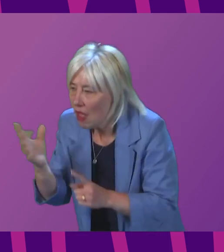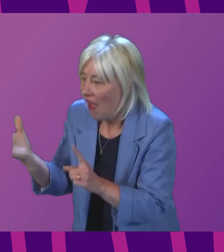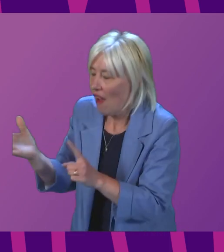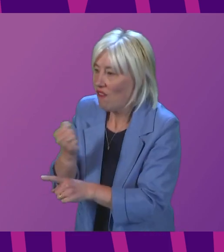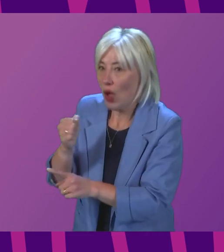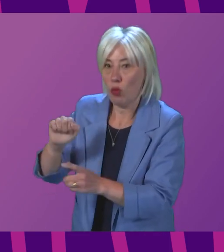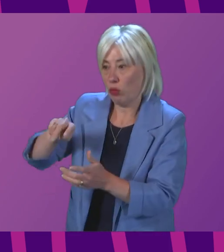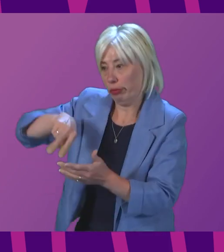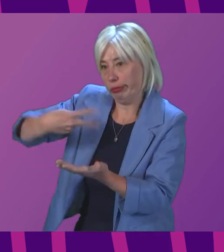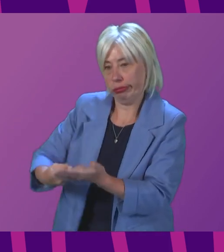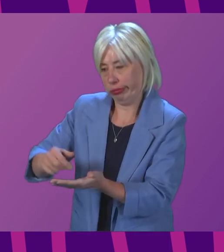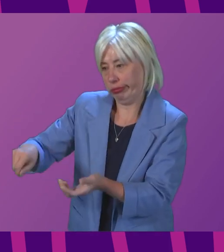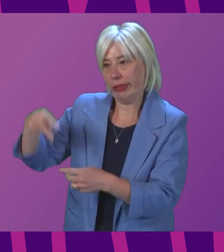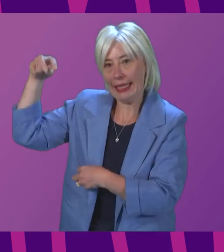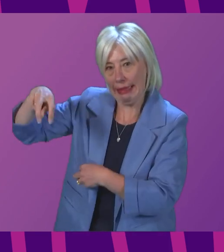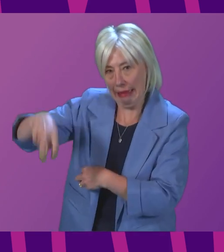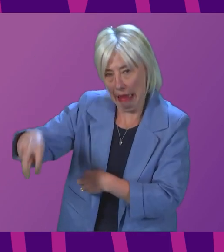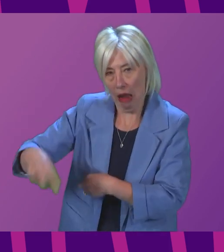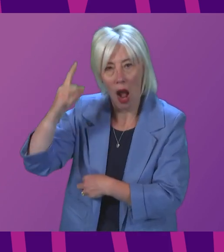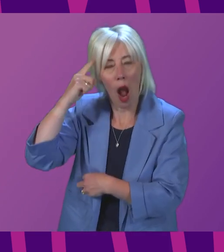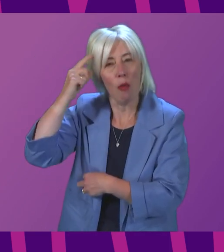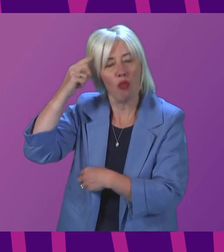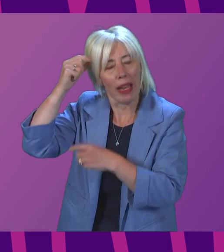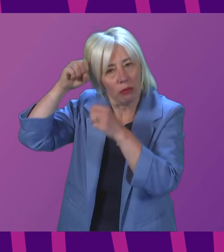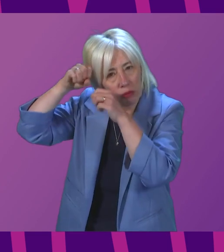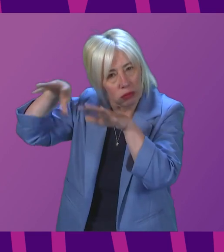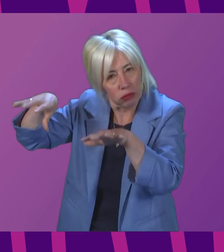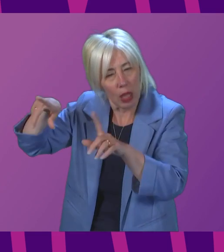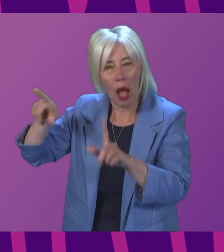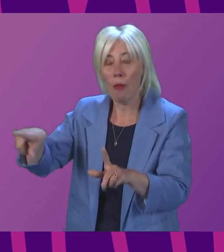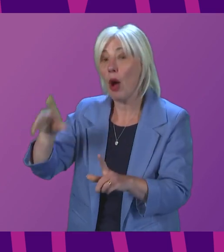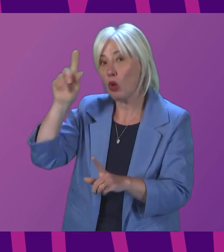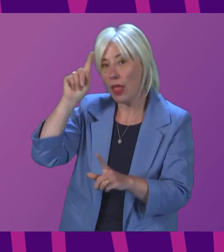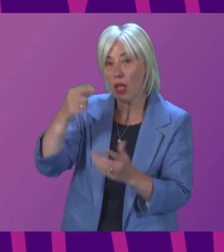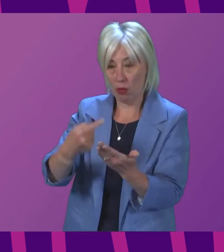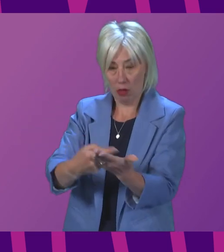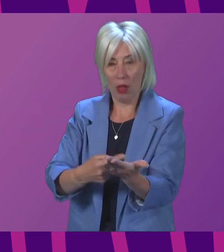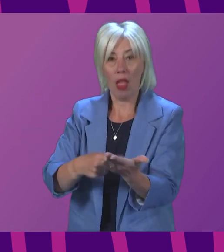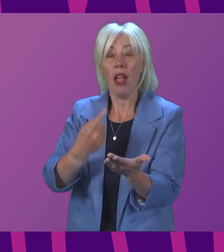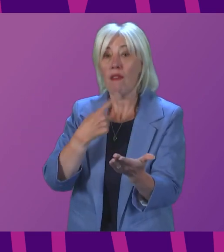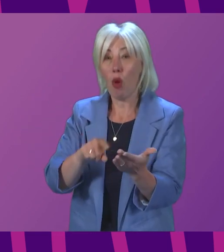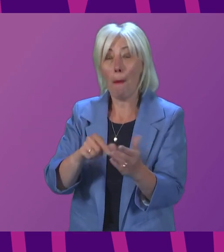Does the First Minister agree that, although the recommendations in the action plan for better hospital closed-circuit television, better signage and the observation of headaches